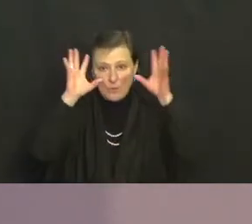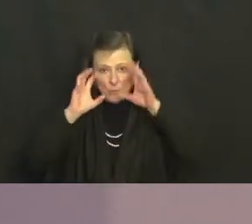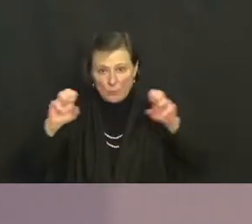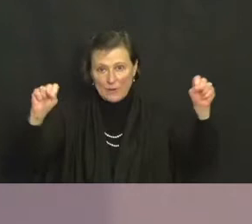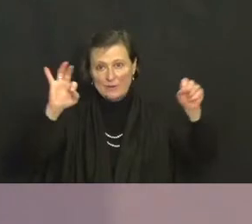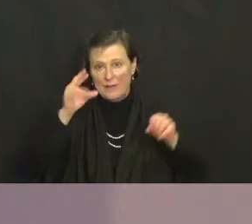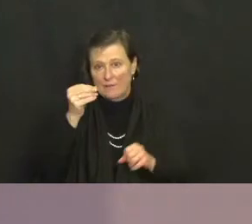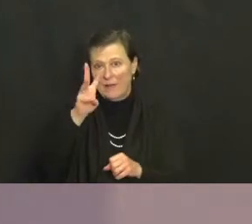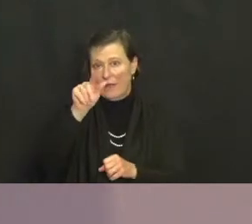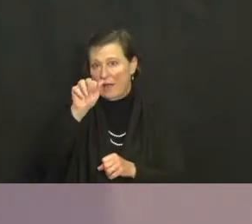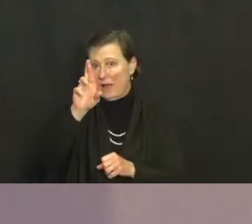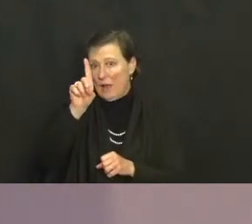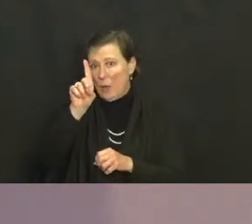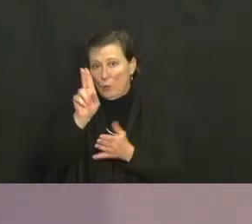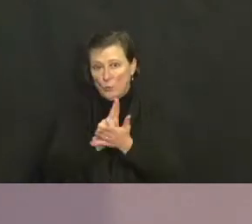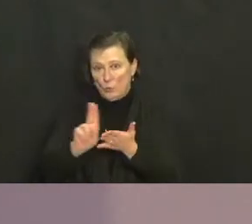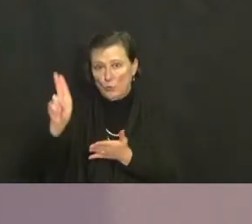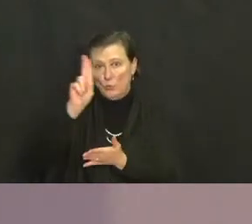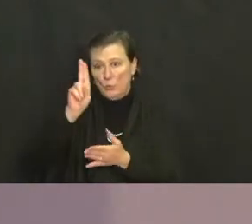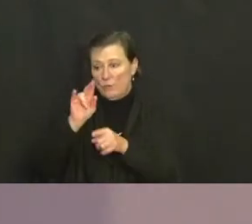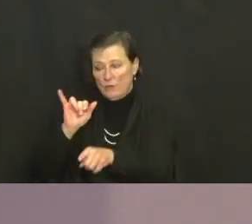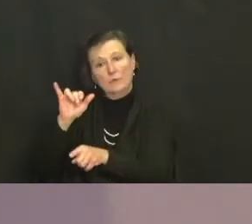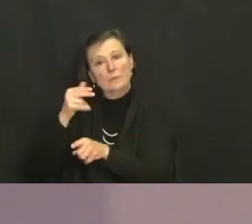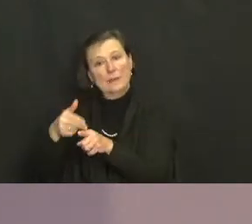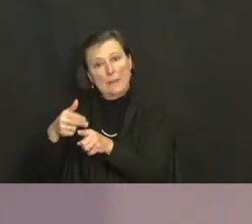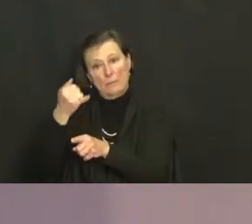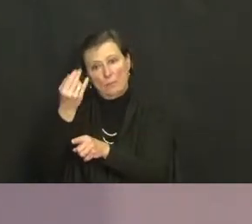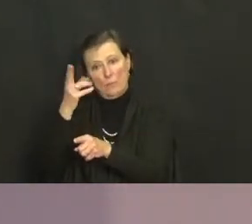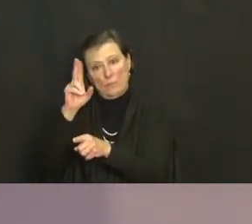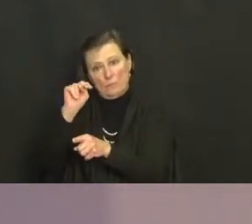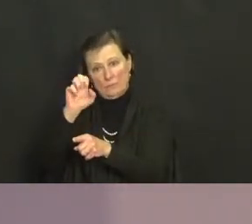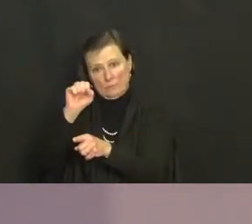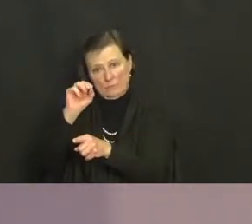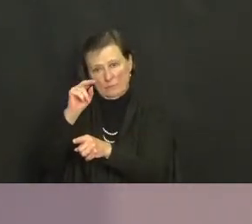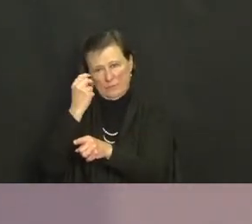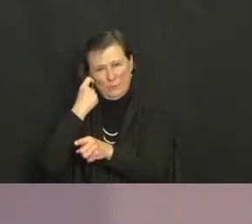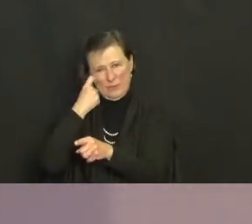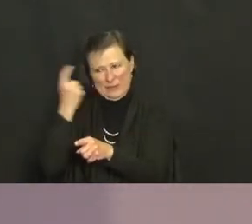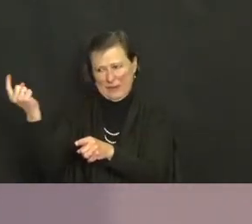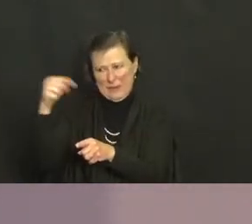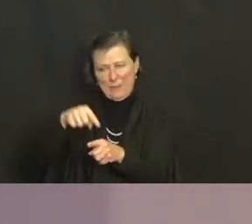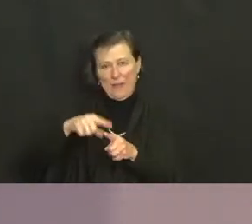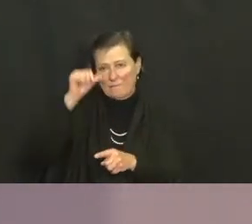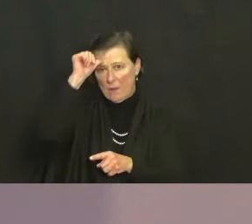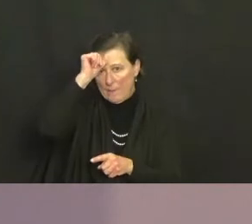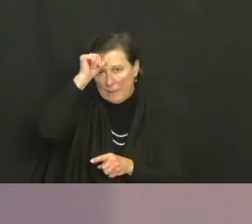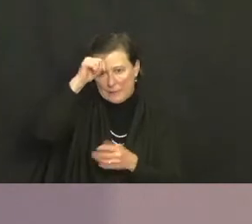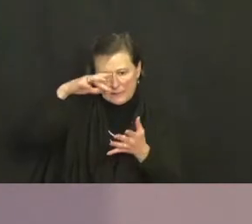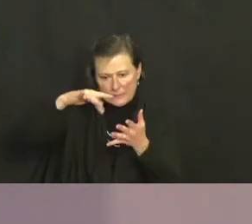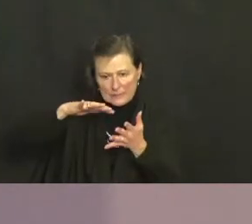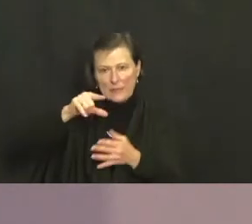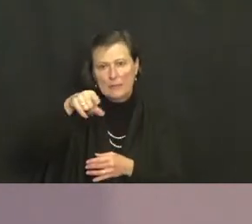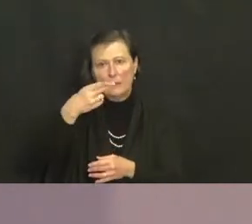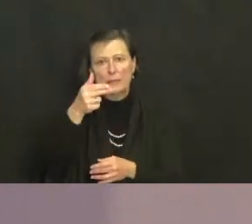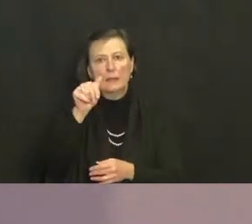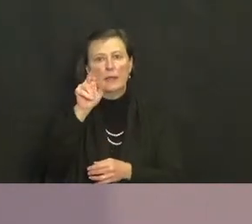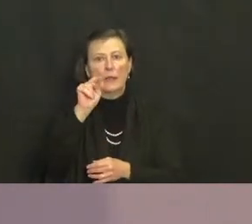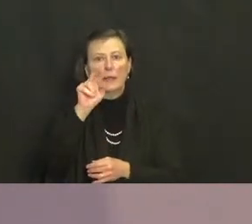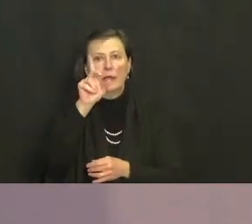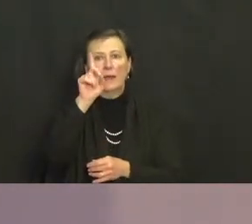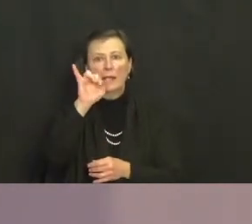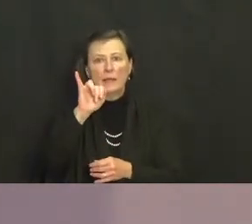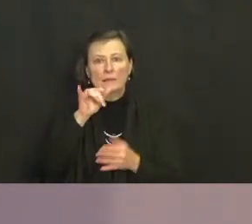Johnson had just spent 50 days in India studying Mahatma Gandhi's highly effective non-violent